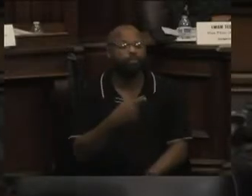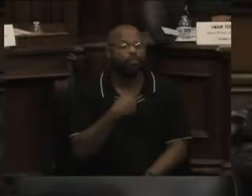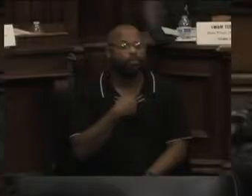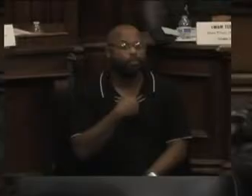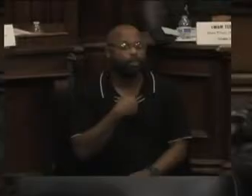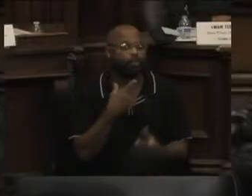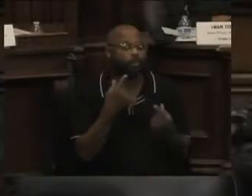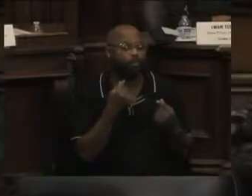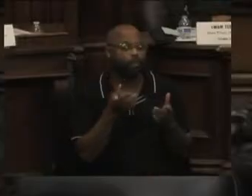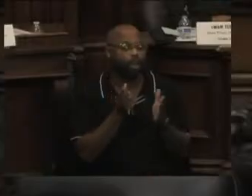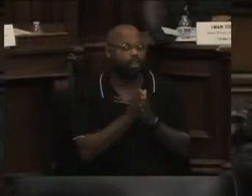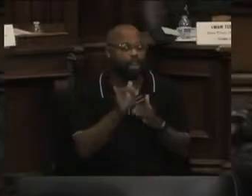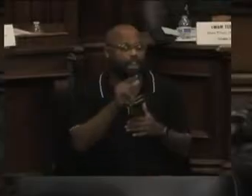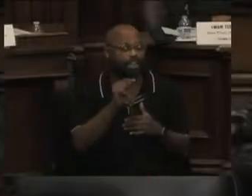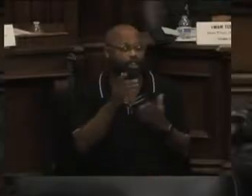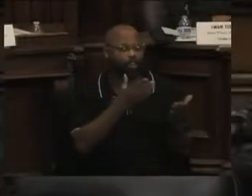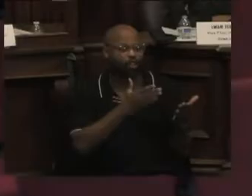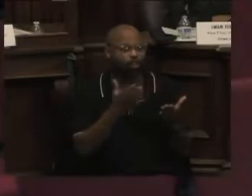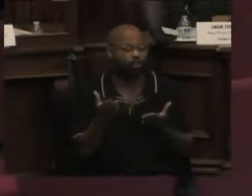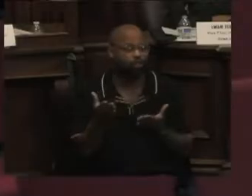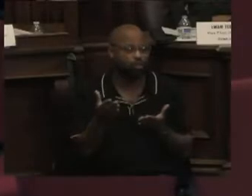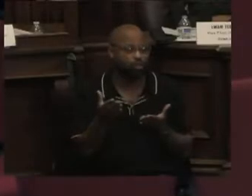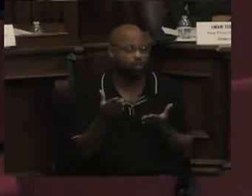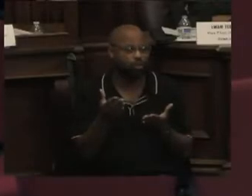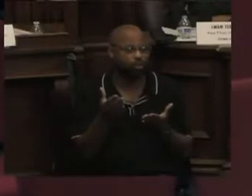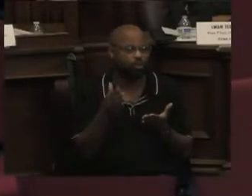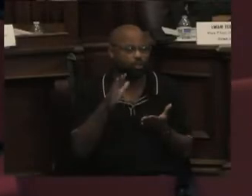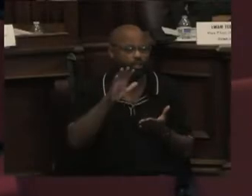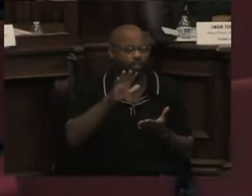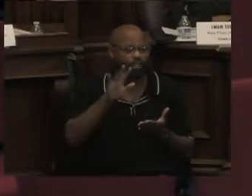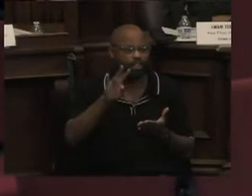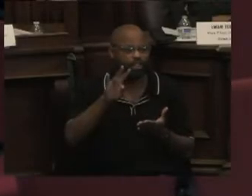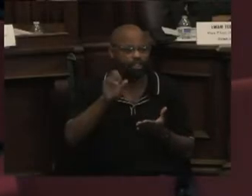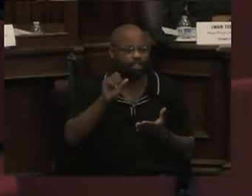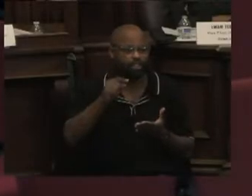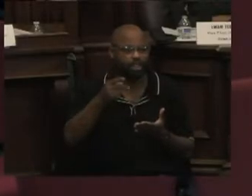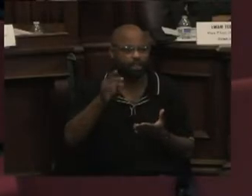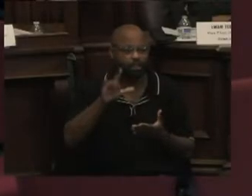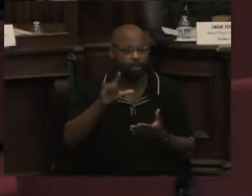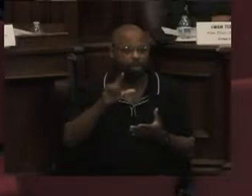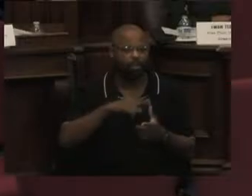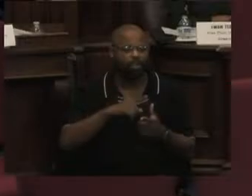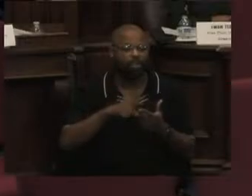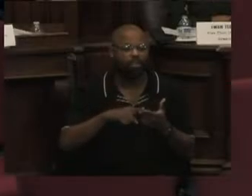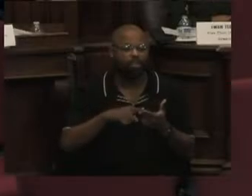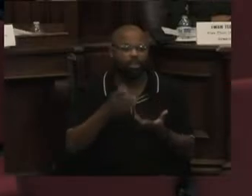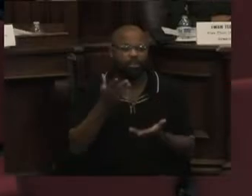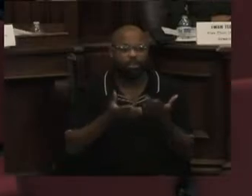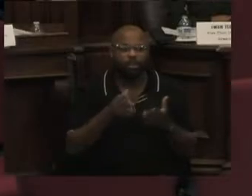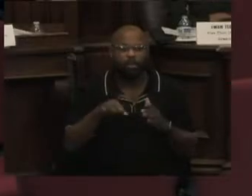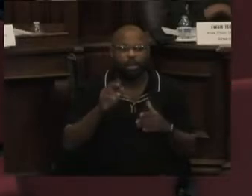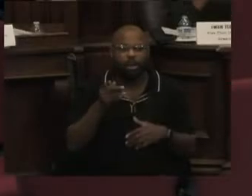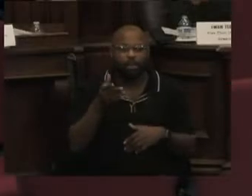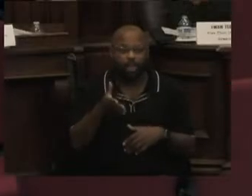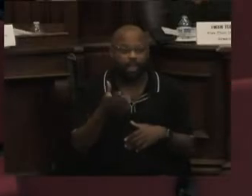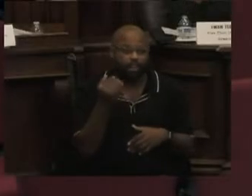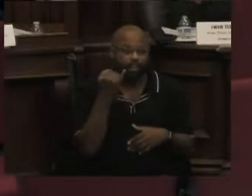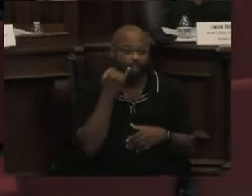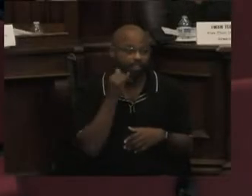That just seems to be a little cumbersome for me. What I can do is I can ask it if you can